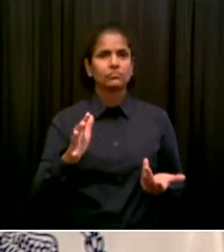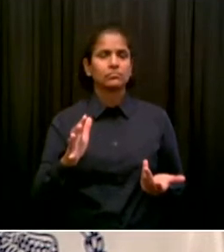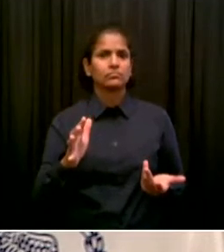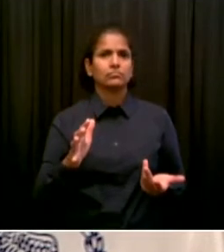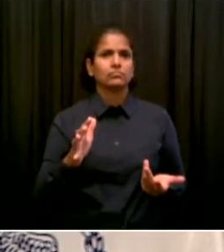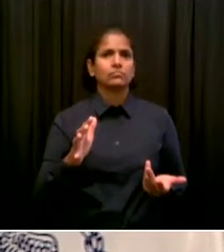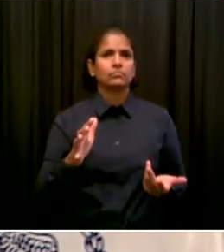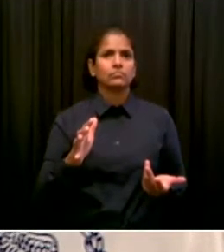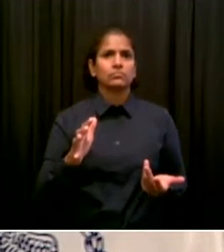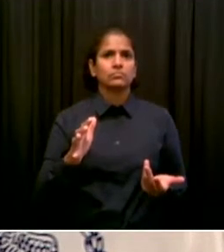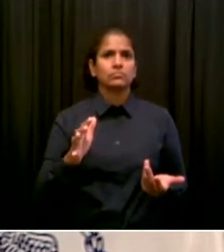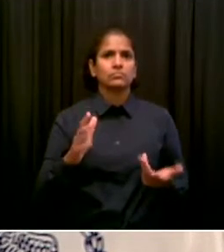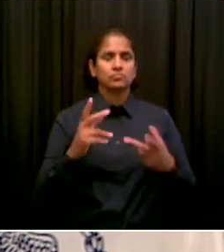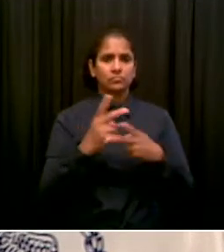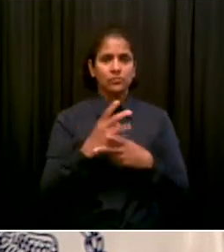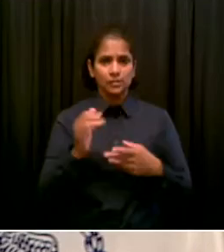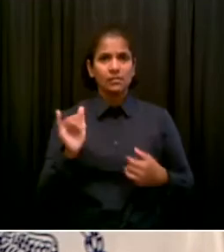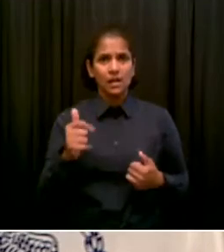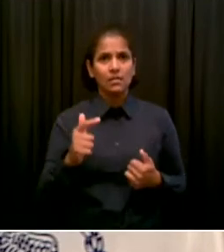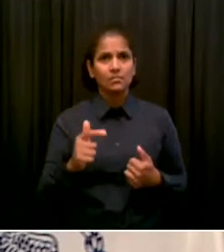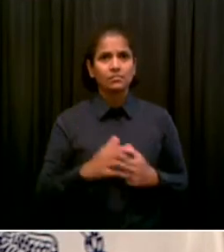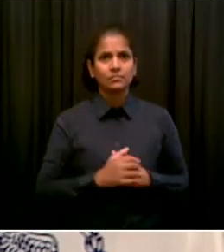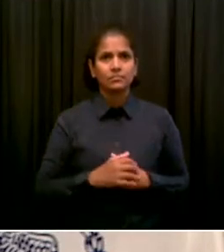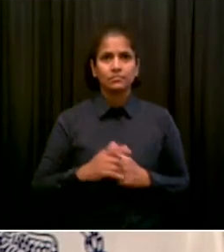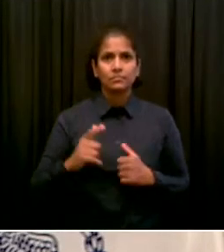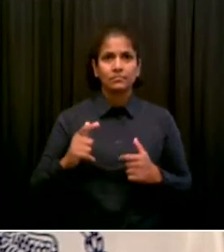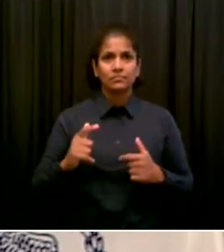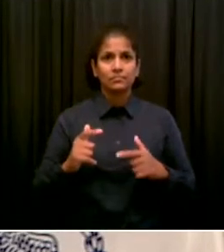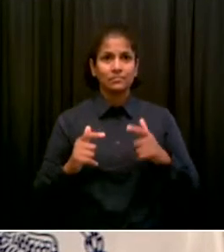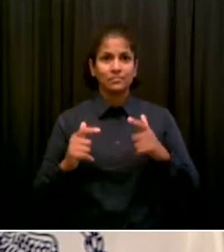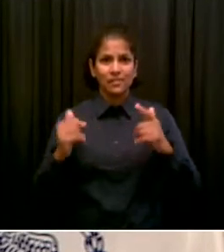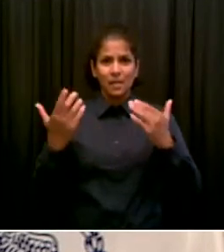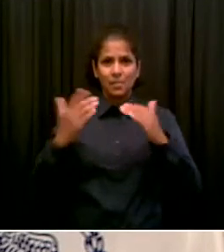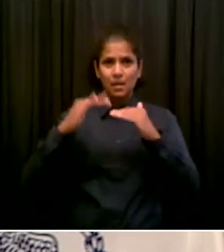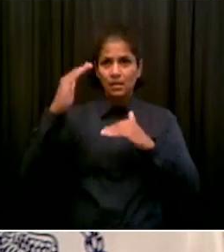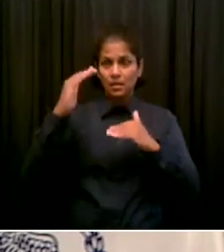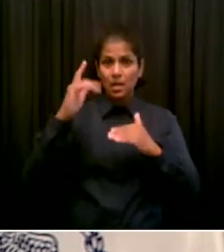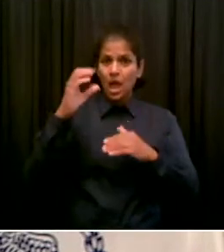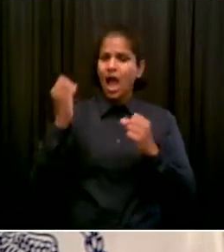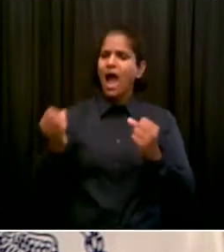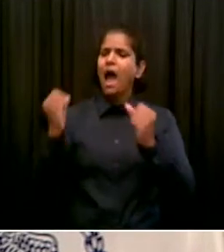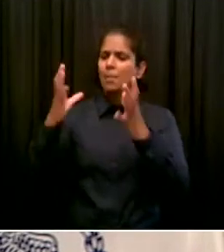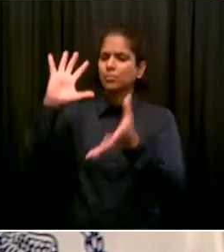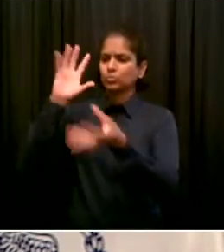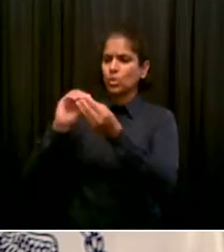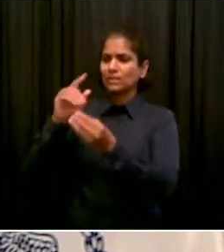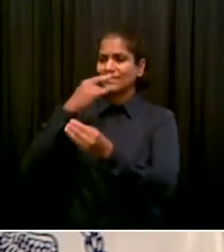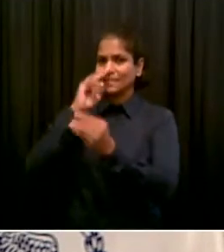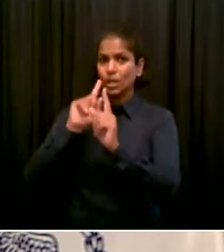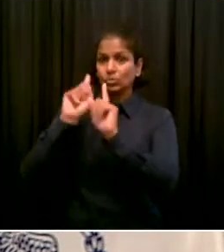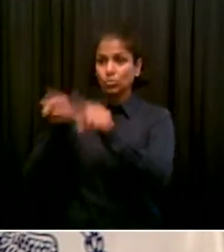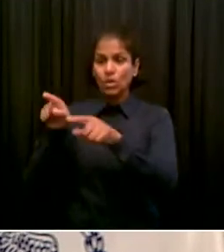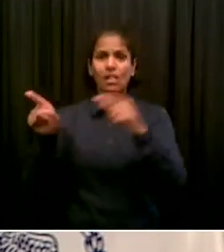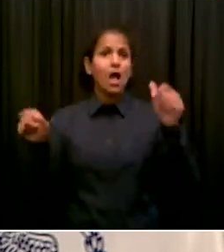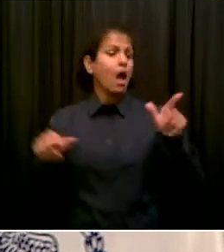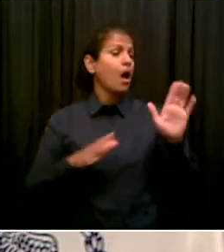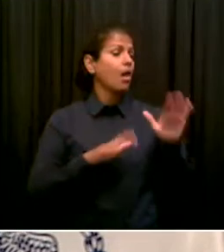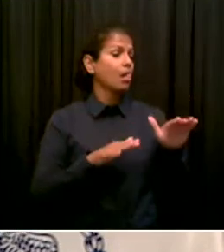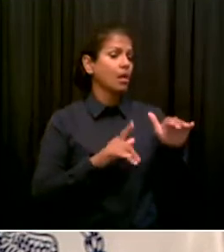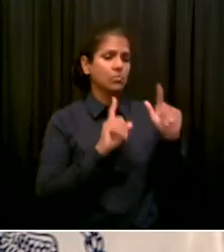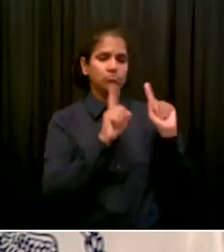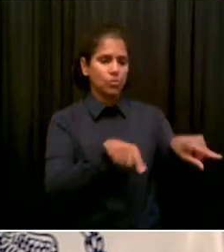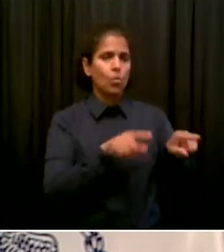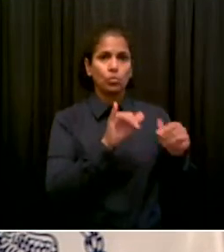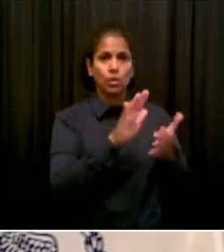SURE WE CAN BE ACCURATE ABOUT